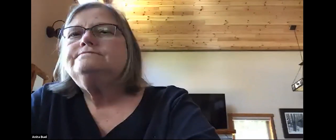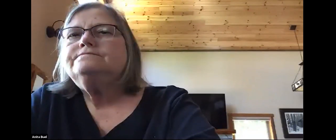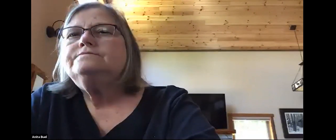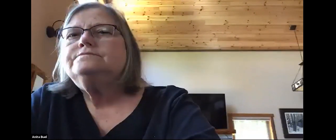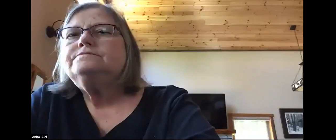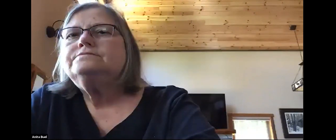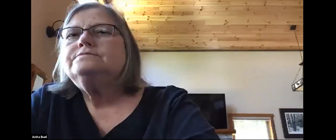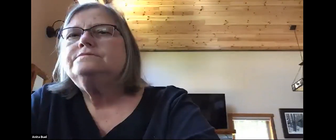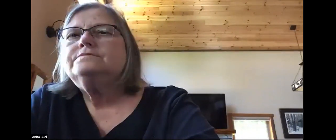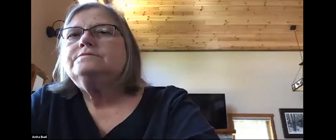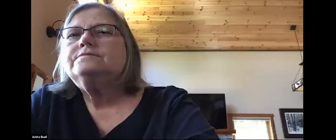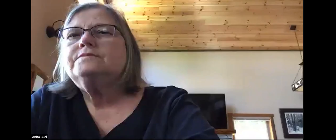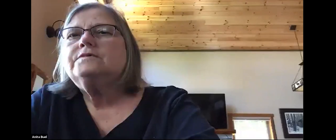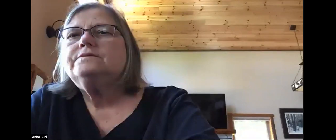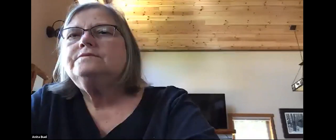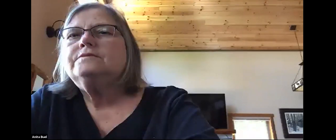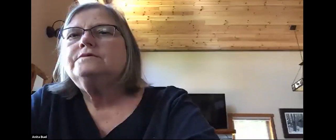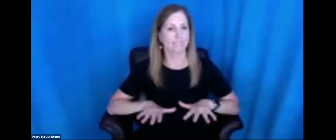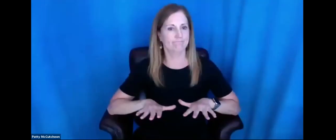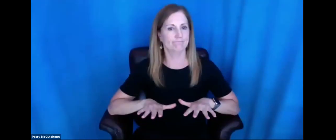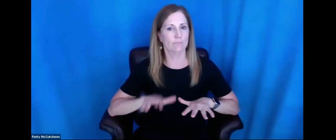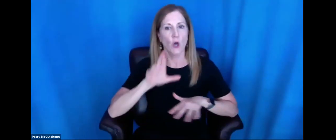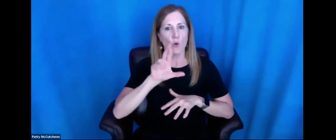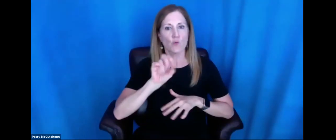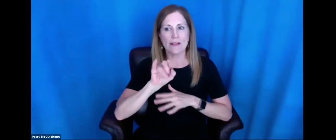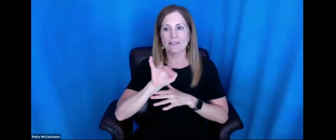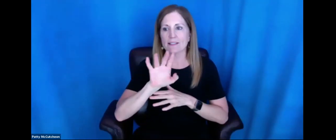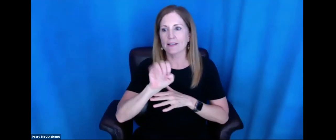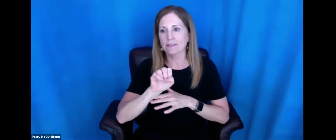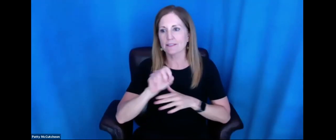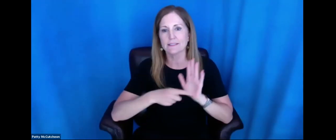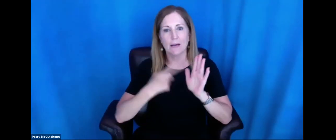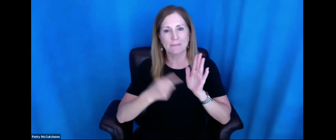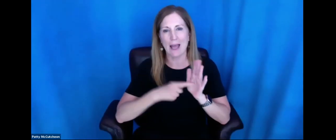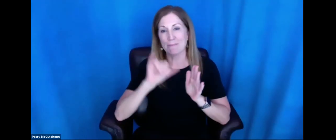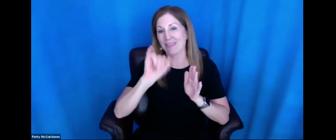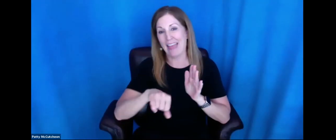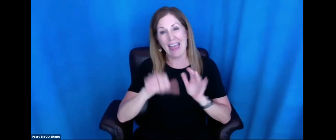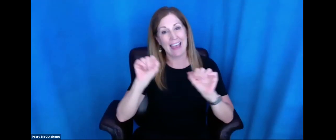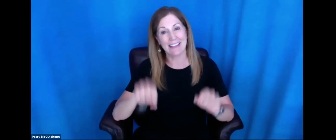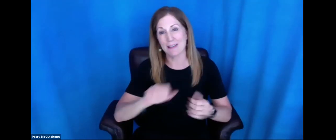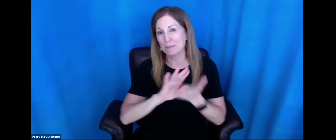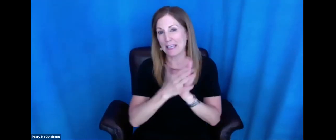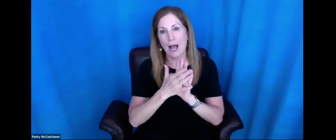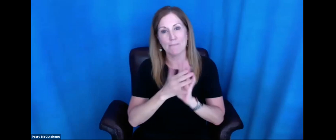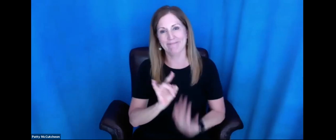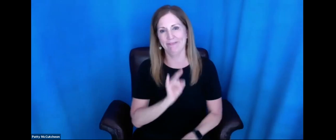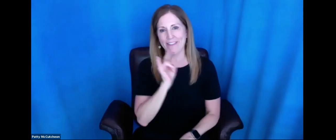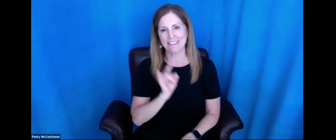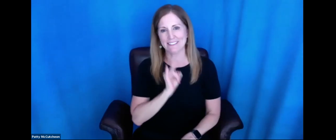And the rule for where you are a resident can sometimes get very particular to the person.